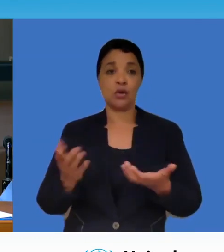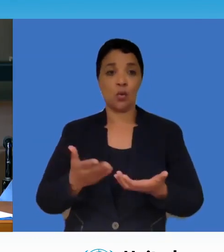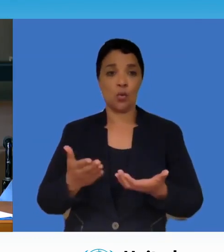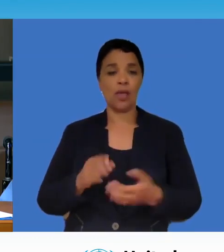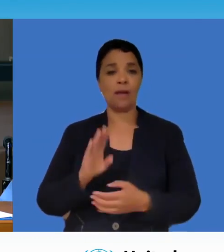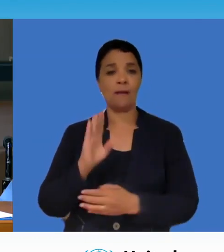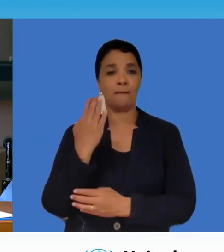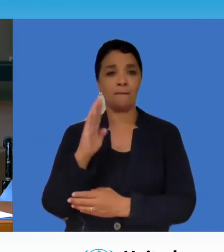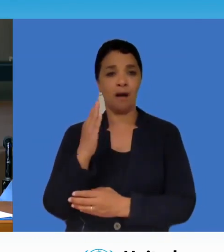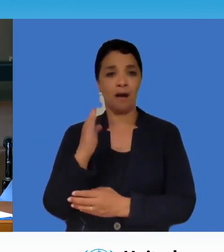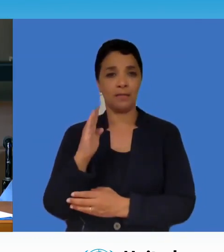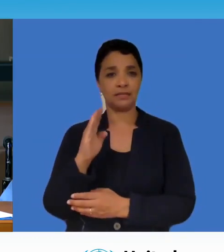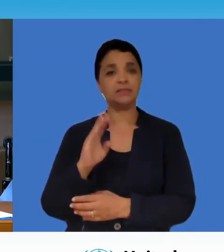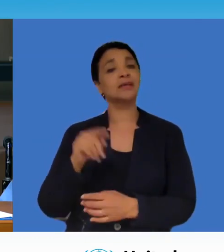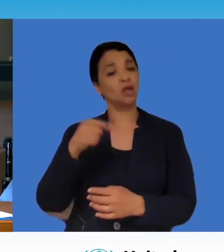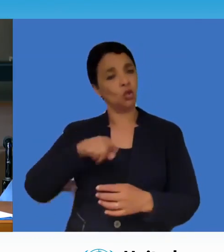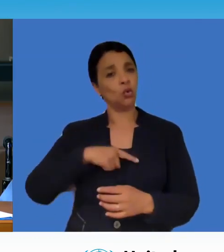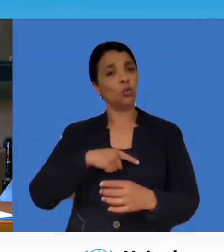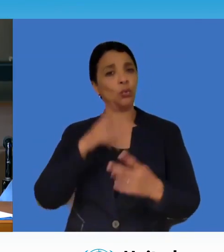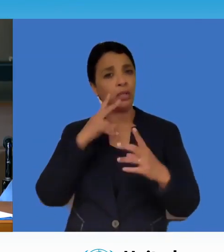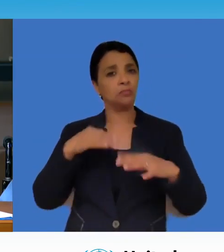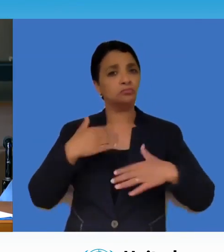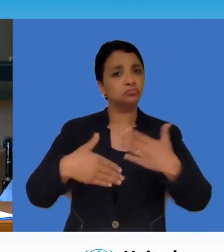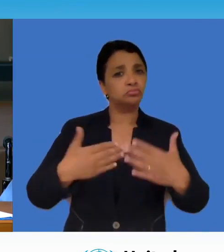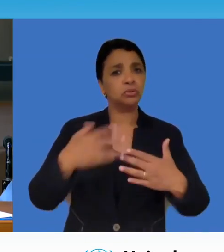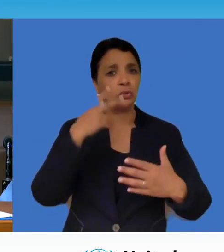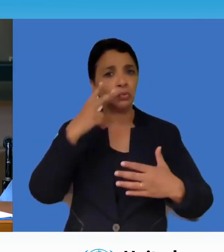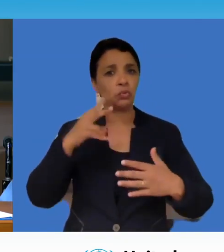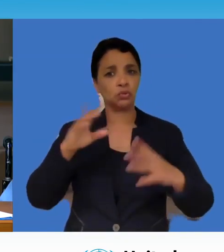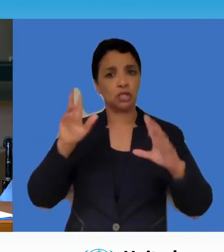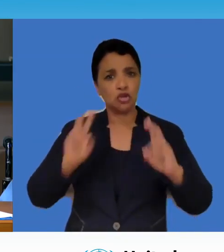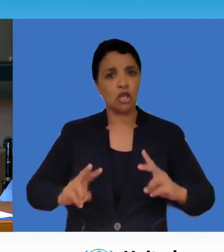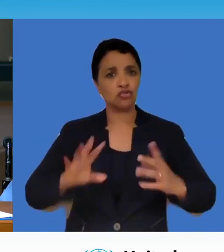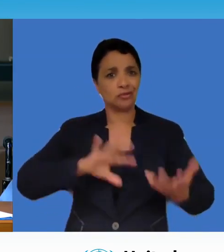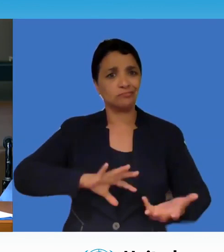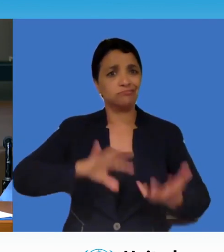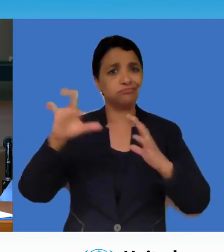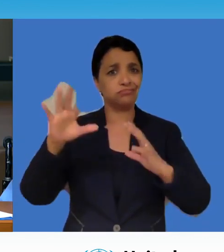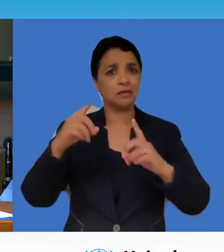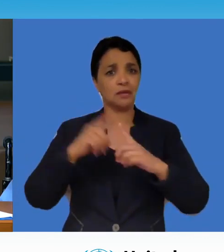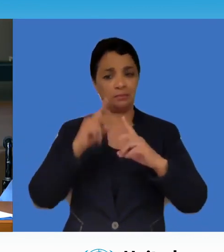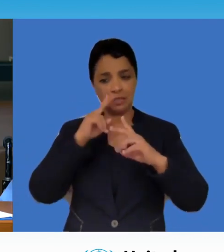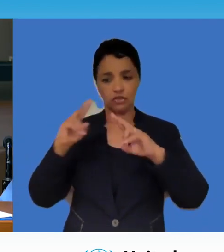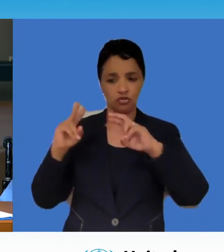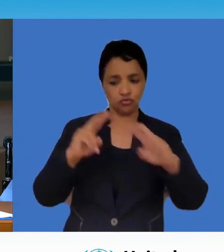app in the Bahamas which provides accessible natural disaster alerts along with wider Social